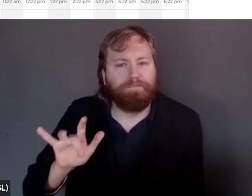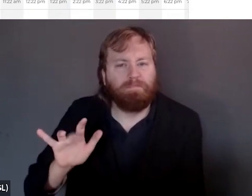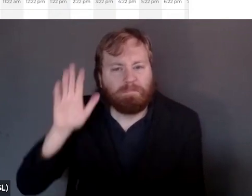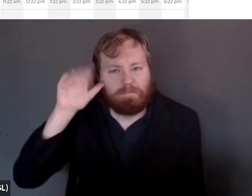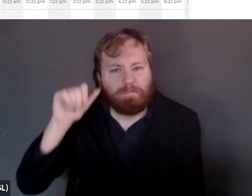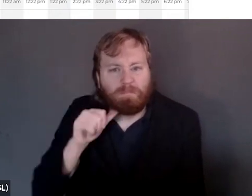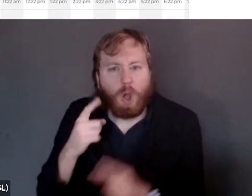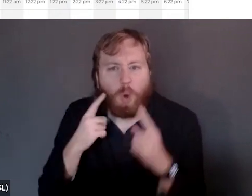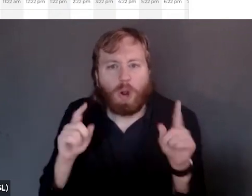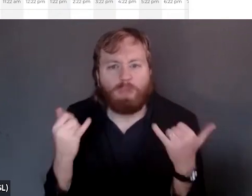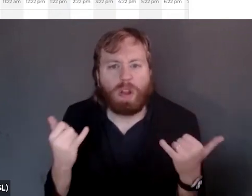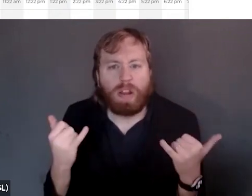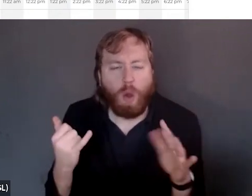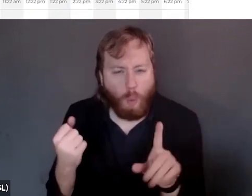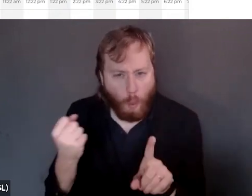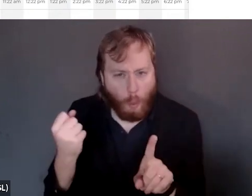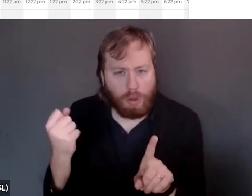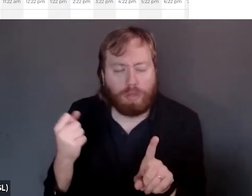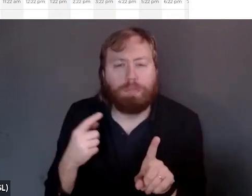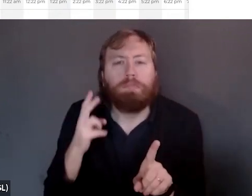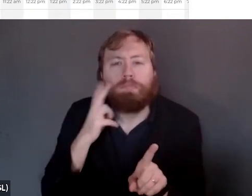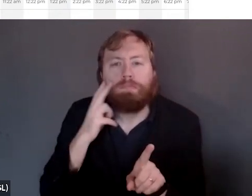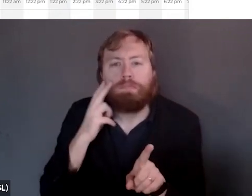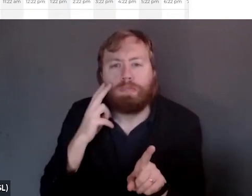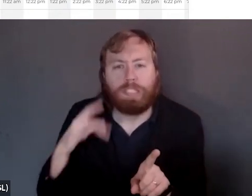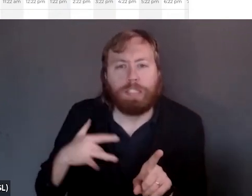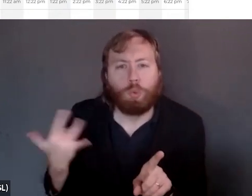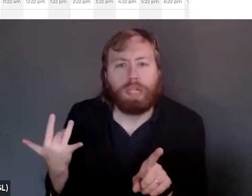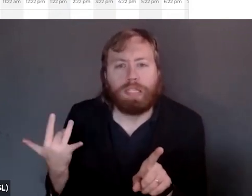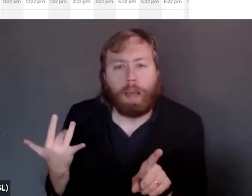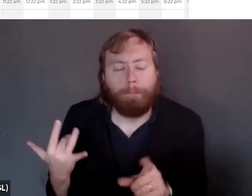and see what the deal with my screen reader is.